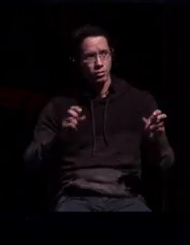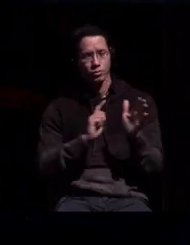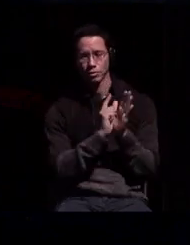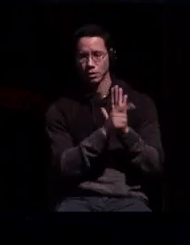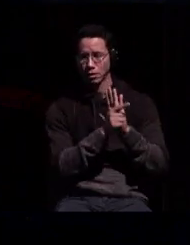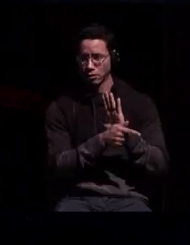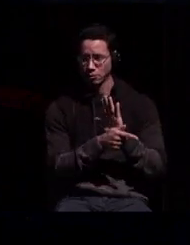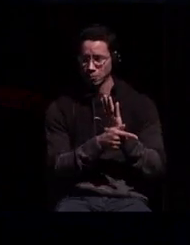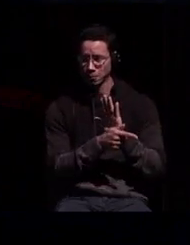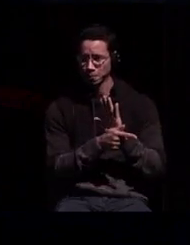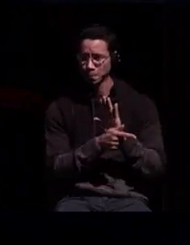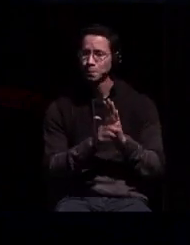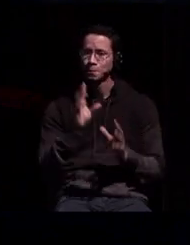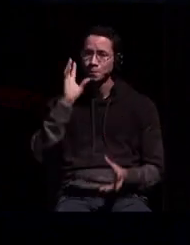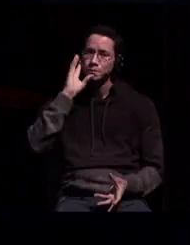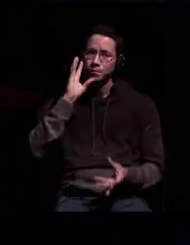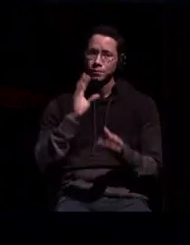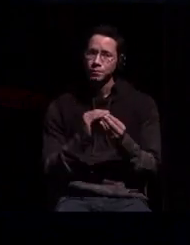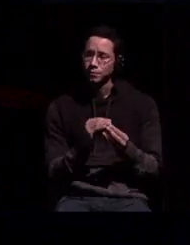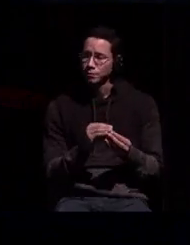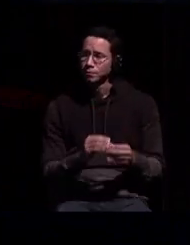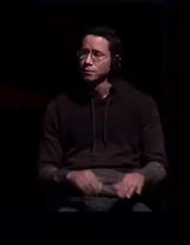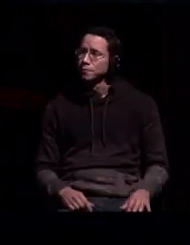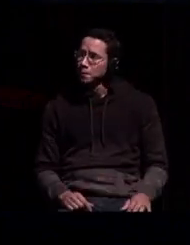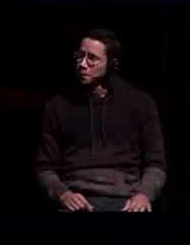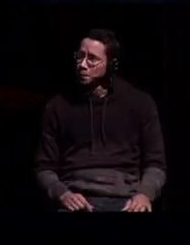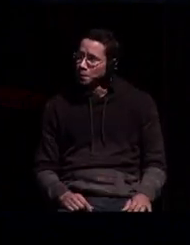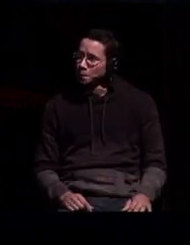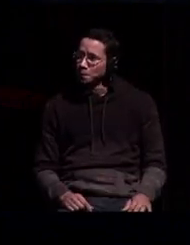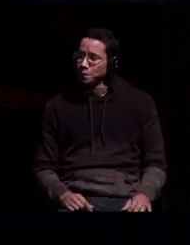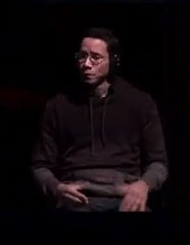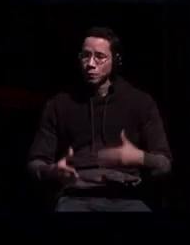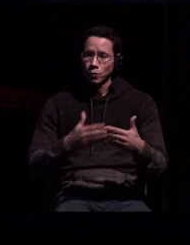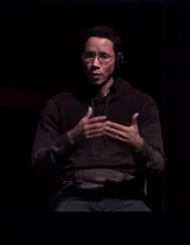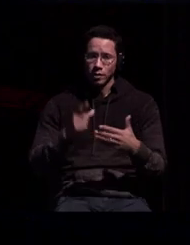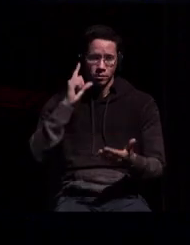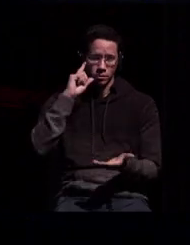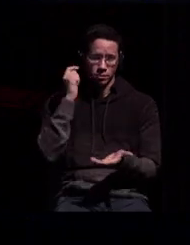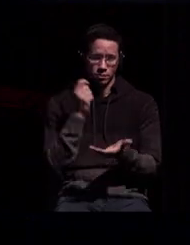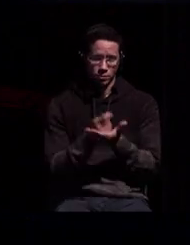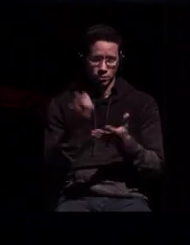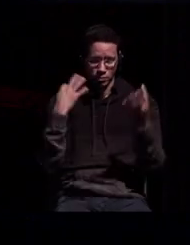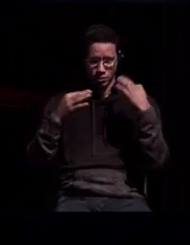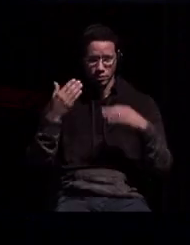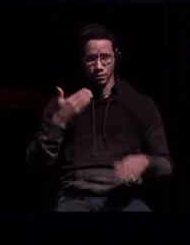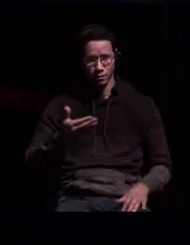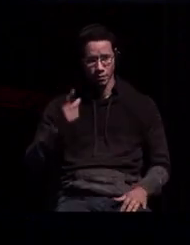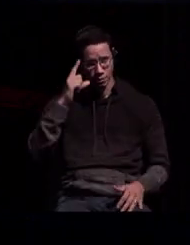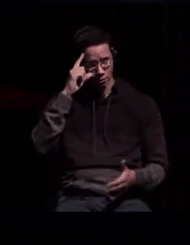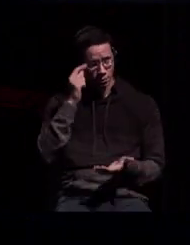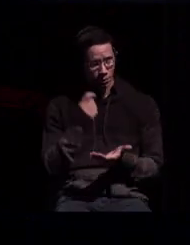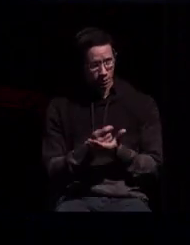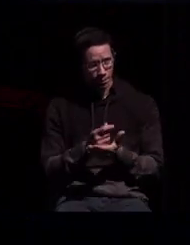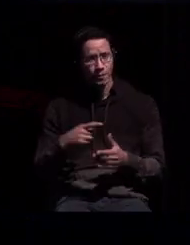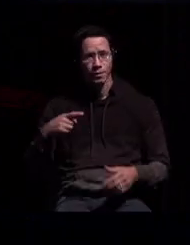I mean that any tourist decision will have a gender-related impact. And this gender-related impact